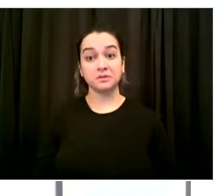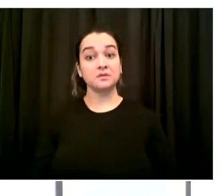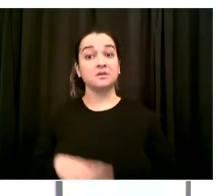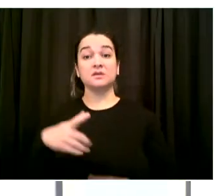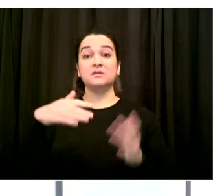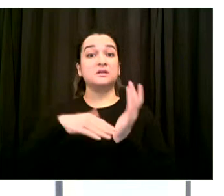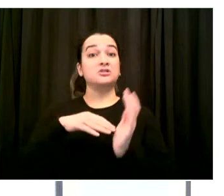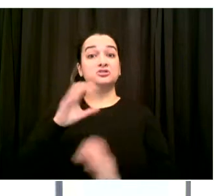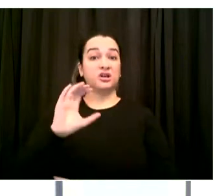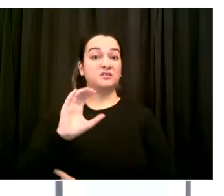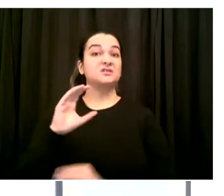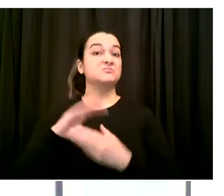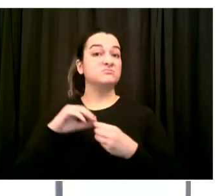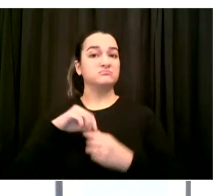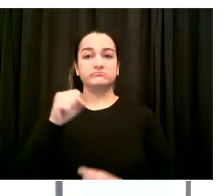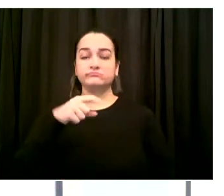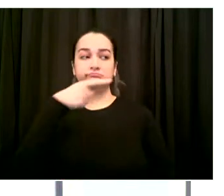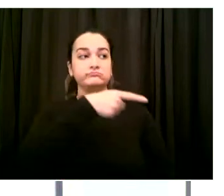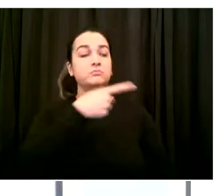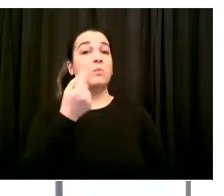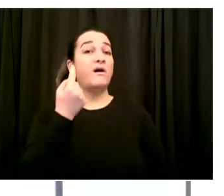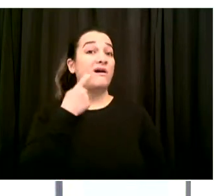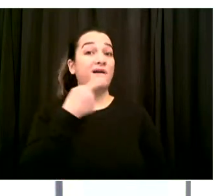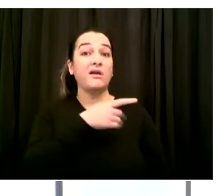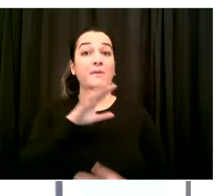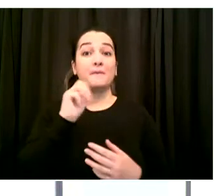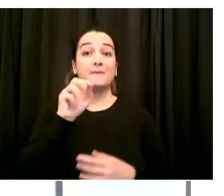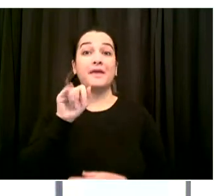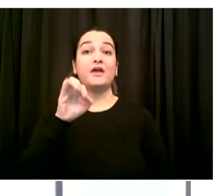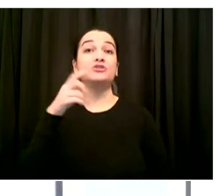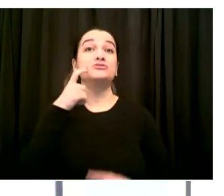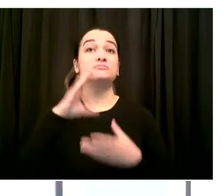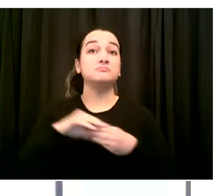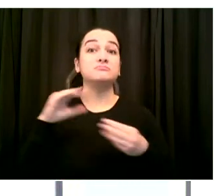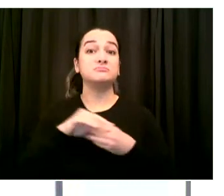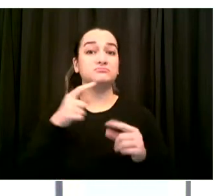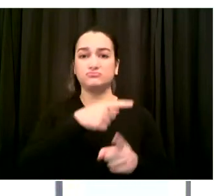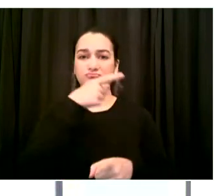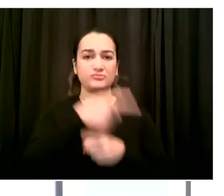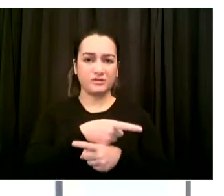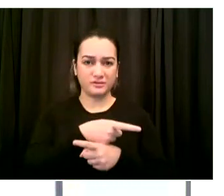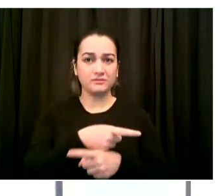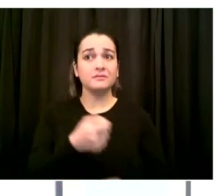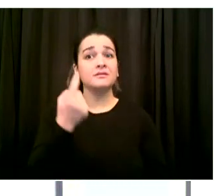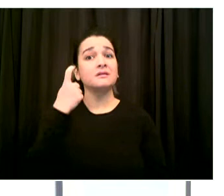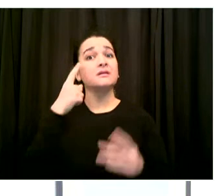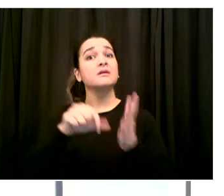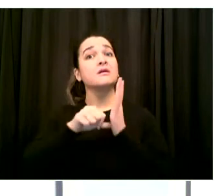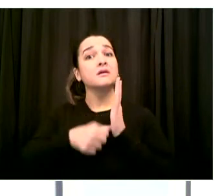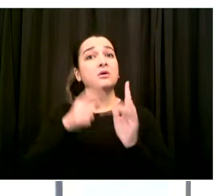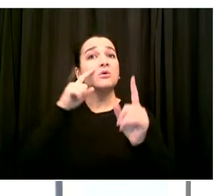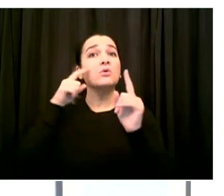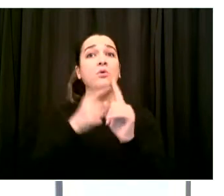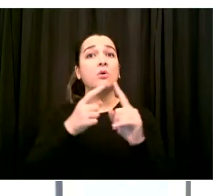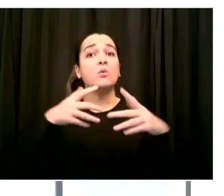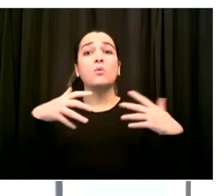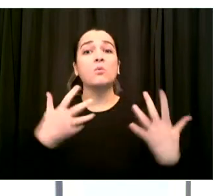RIGHT, THE GOAL OF COURSE IS TO USE EVERY SINGLE POSSIBLE DOSE THAT WE CAN